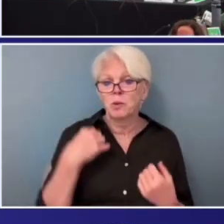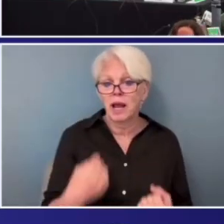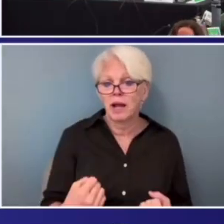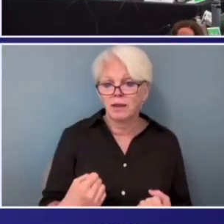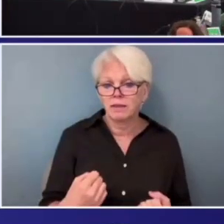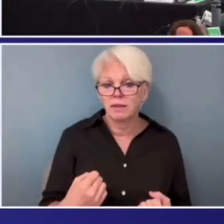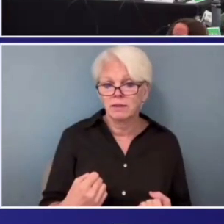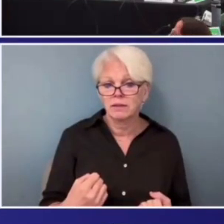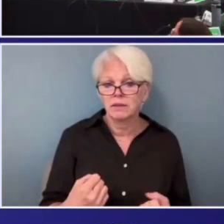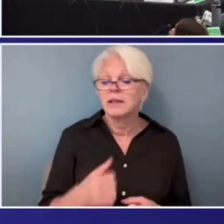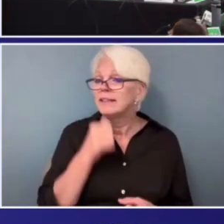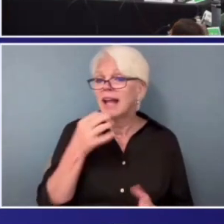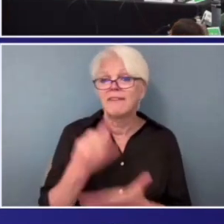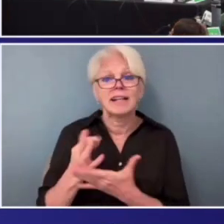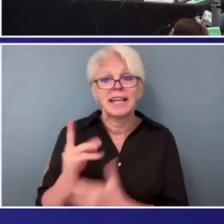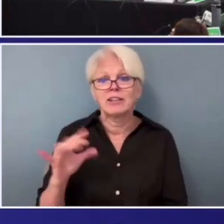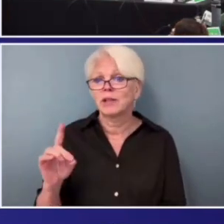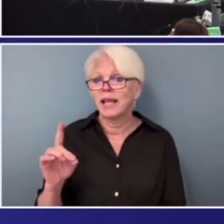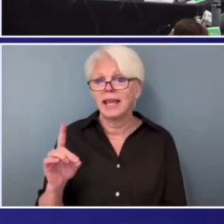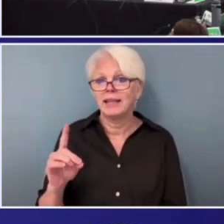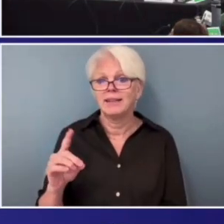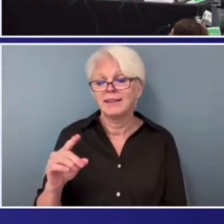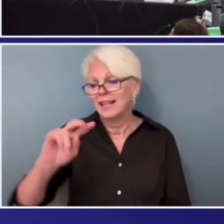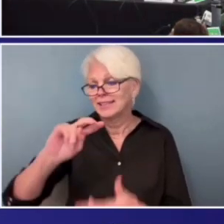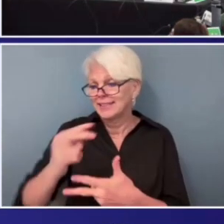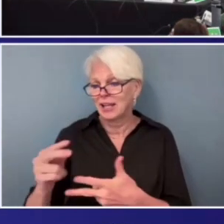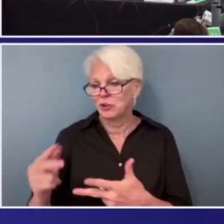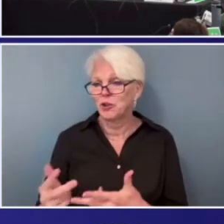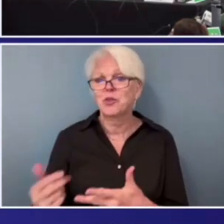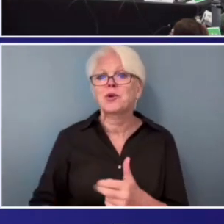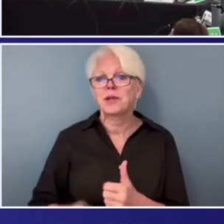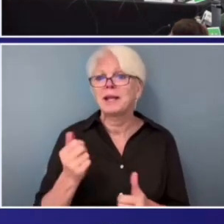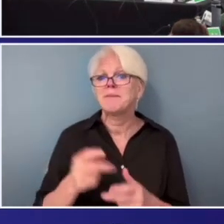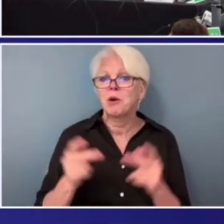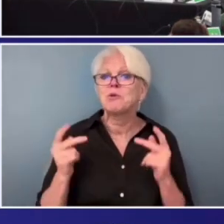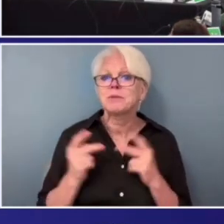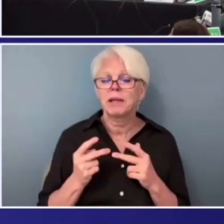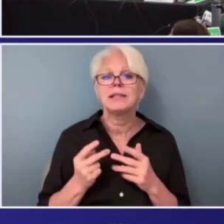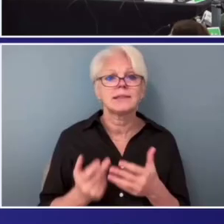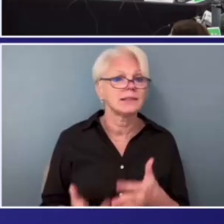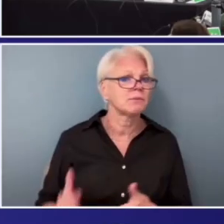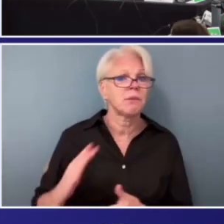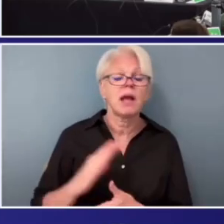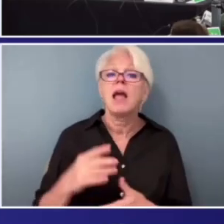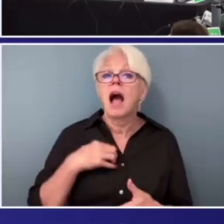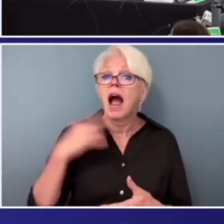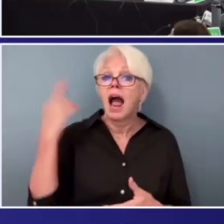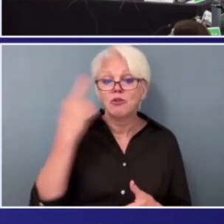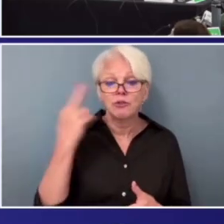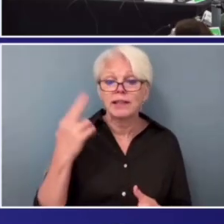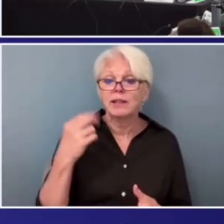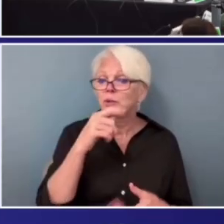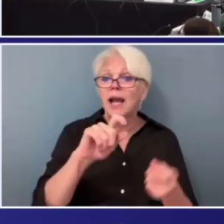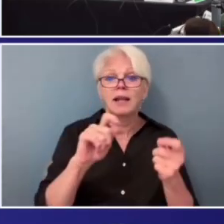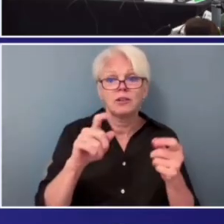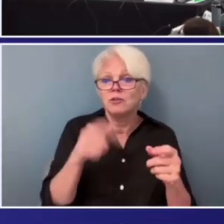Financial aid, second and third in most places. But I want to -- you know, I realize we're not going to change any language, but for future